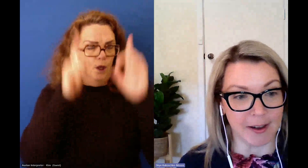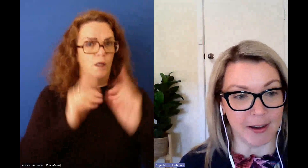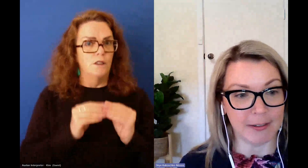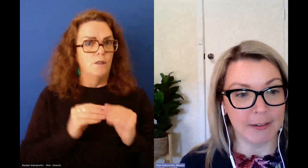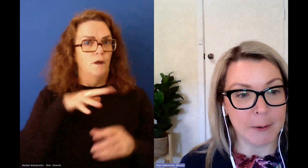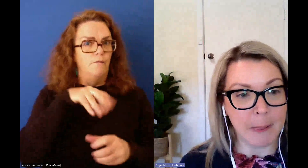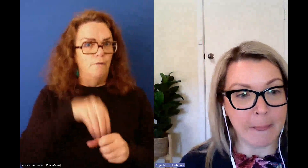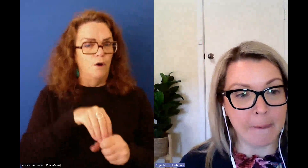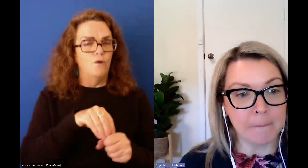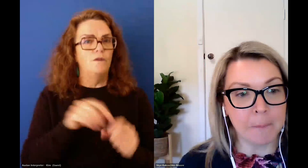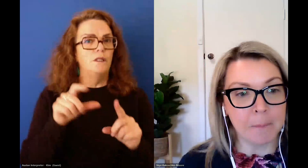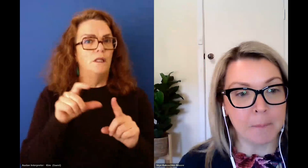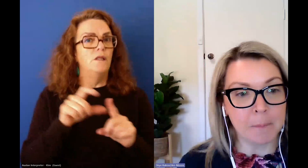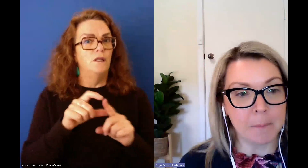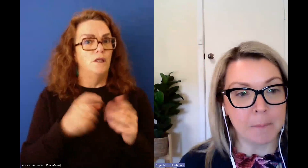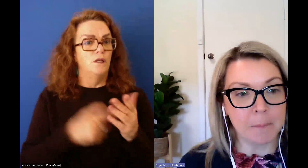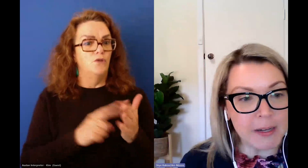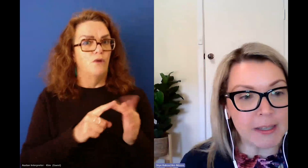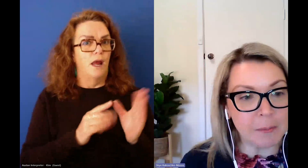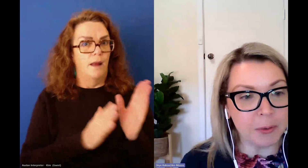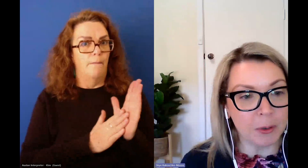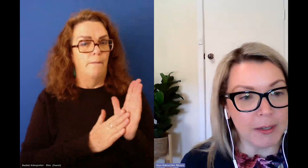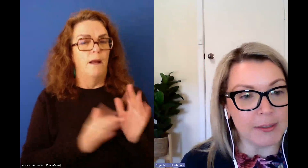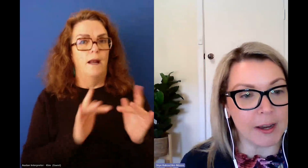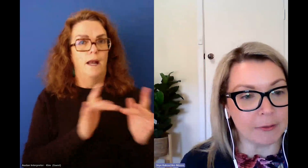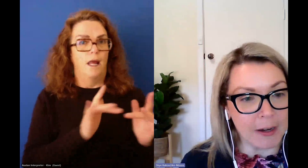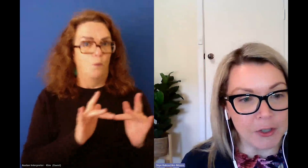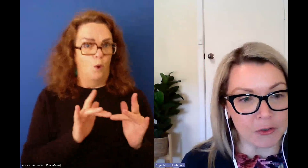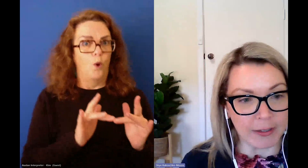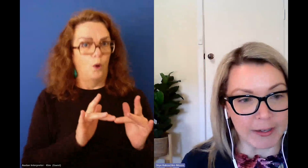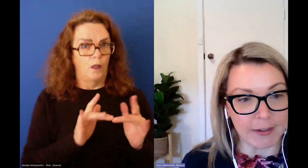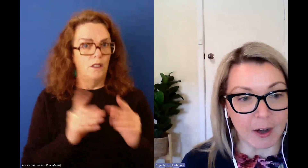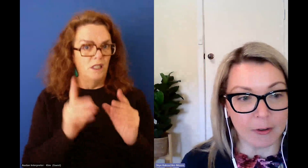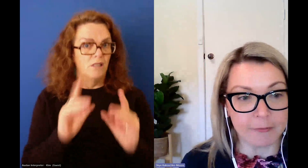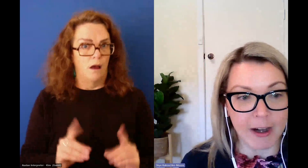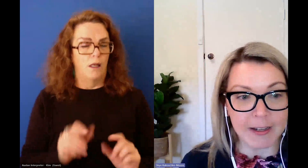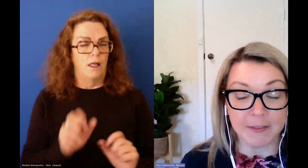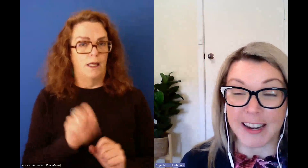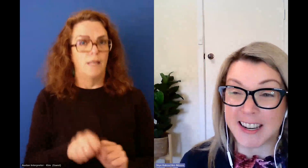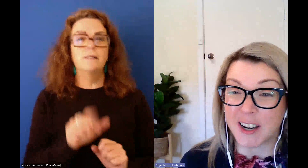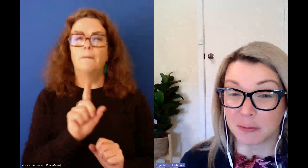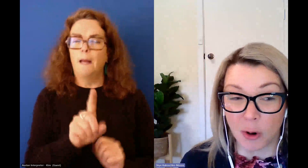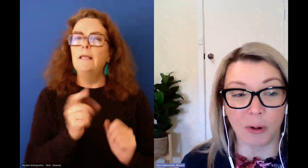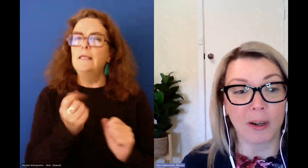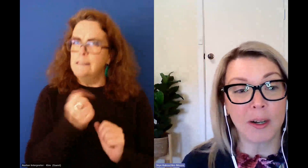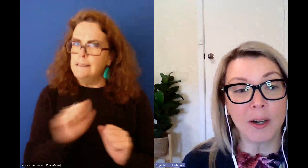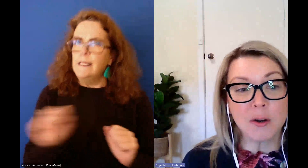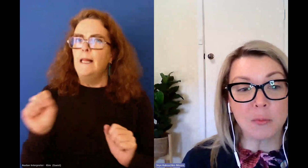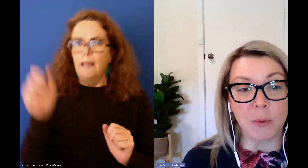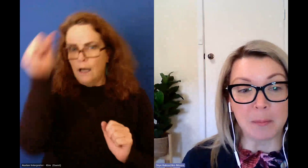co-design but we still hear some employers around Australia are afraid of getting it wrong when